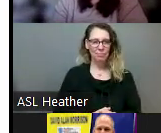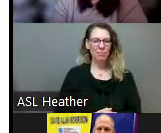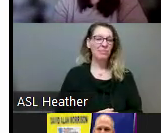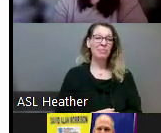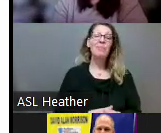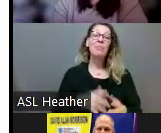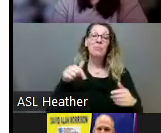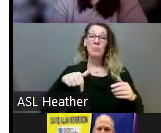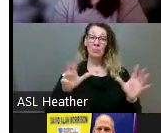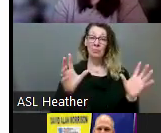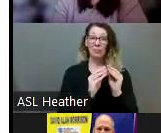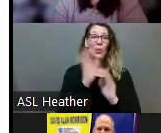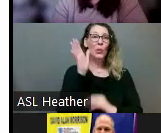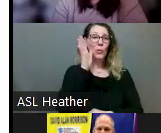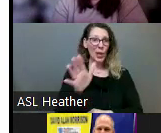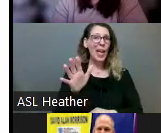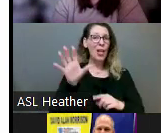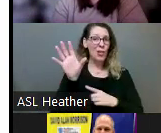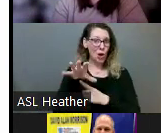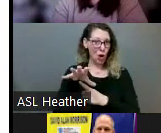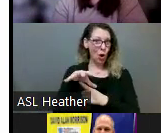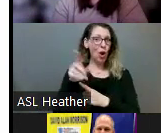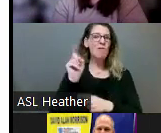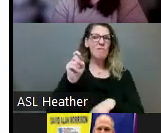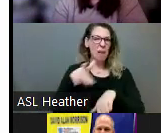This meeting is being recorded; should be available in the next couple of days on